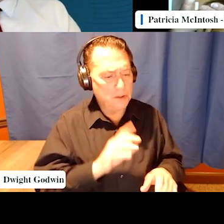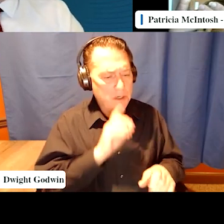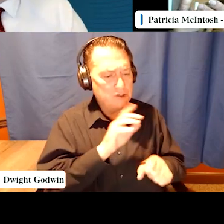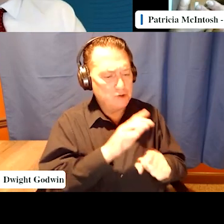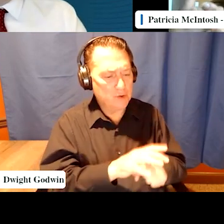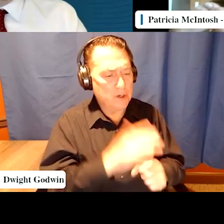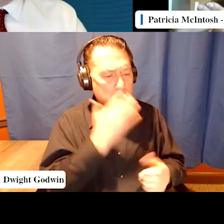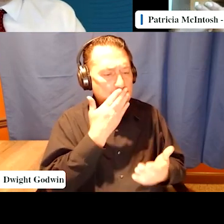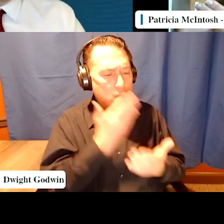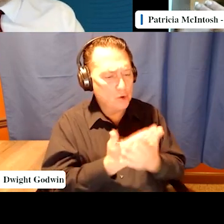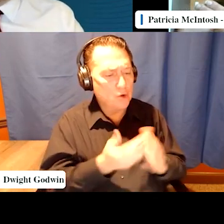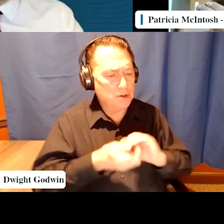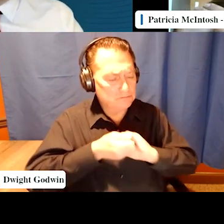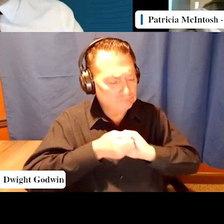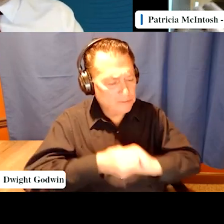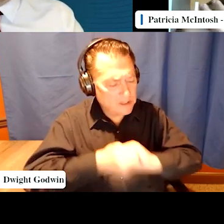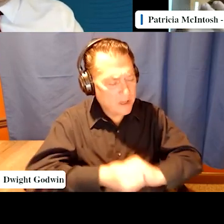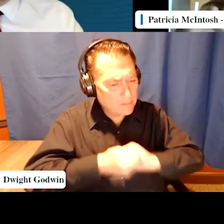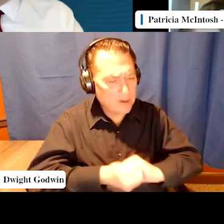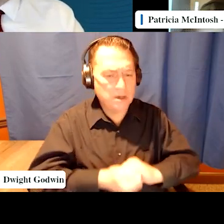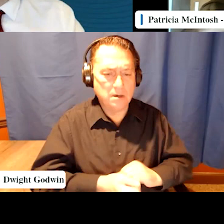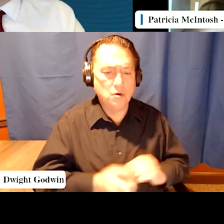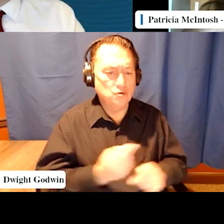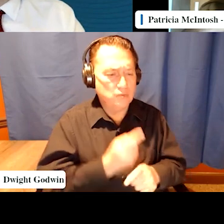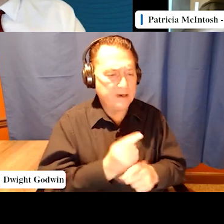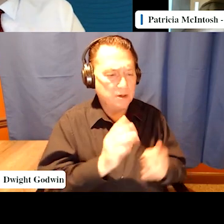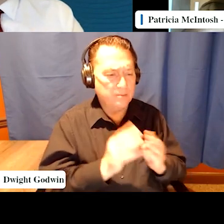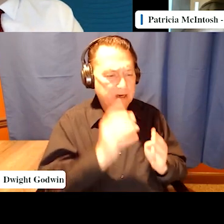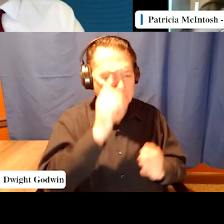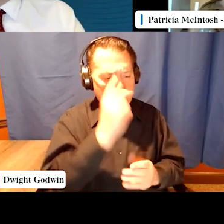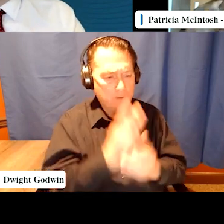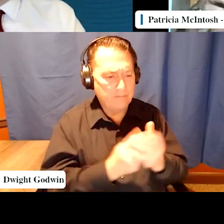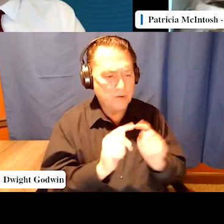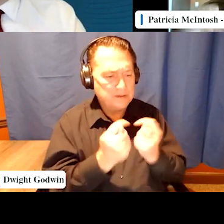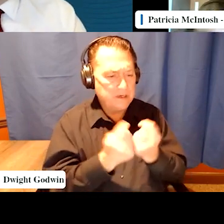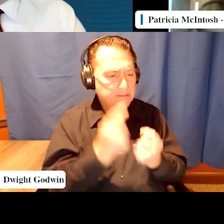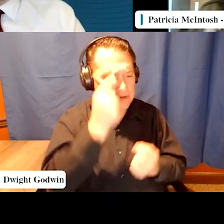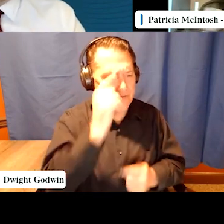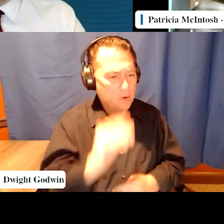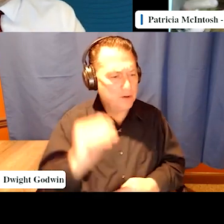we did very regular meetings with both teams for the adults to make sure that we had a good differentiation of